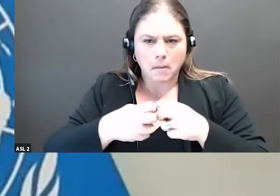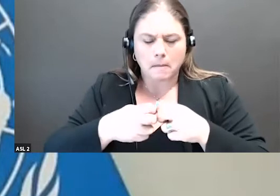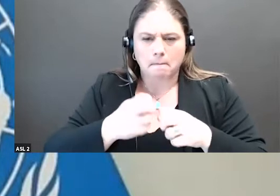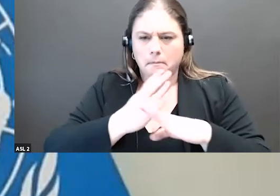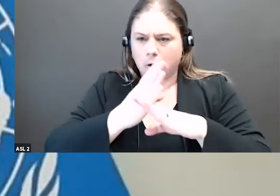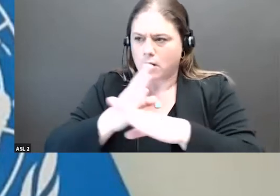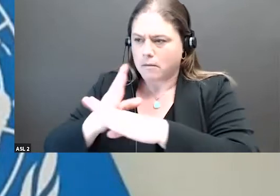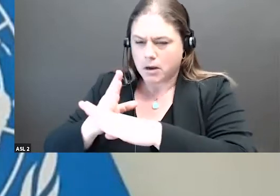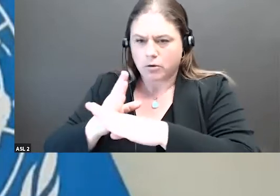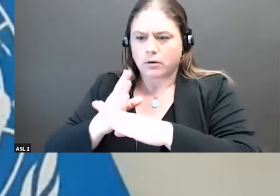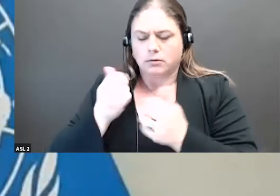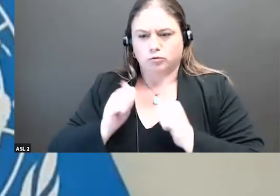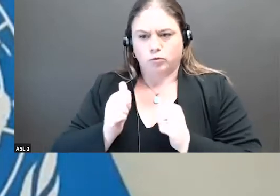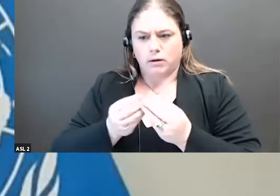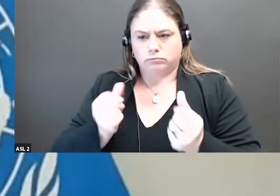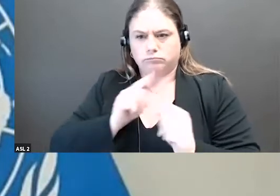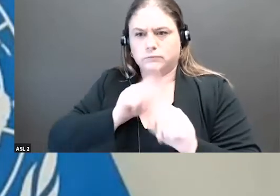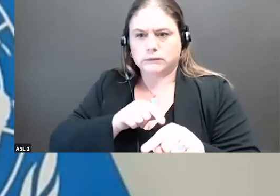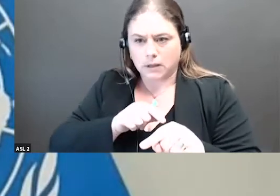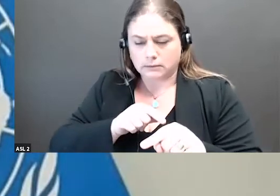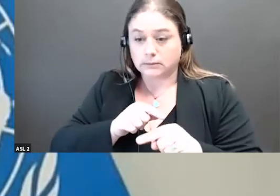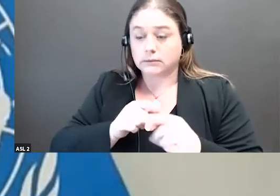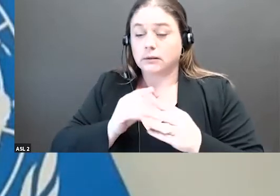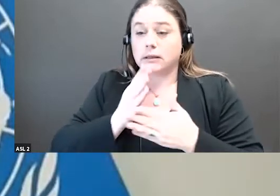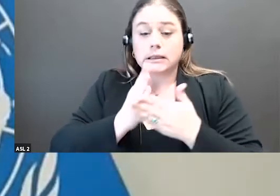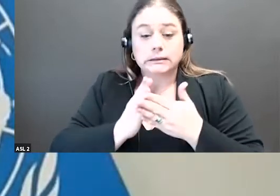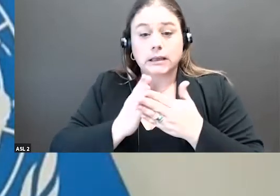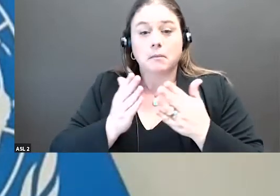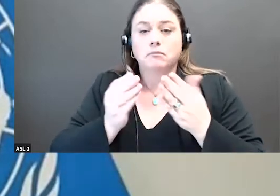Some have addressed the employment of persons with disabilities more generally, while others